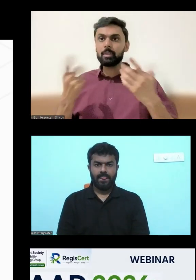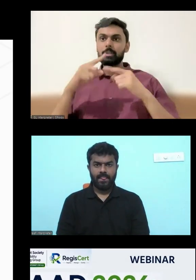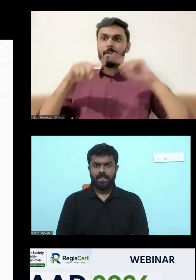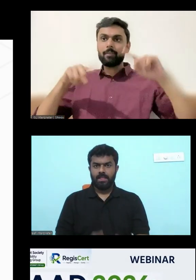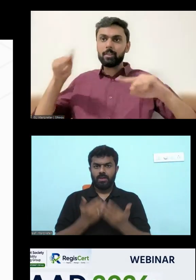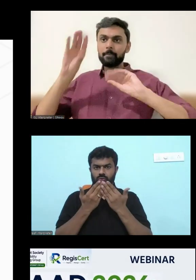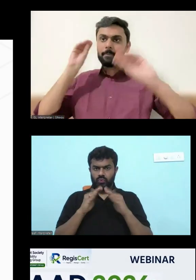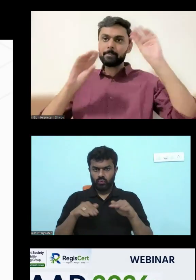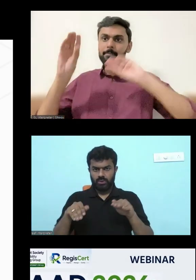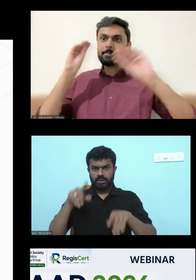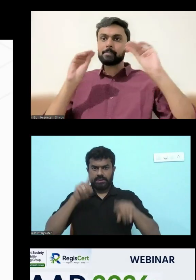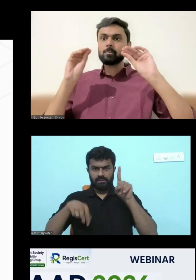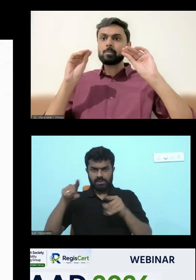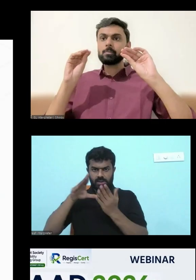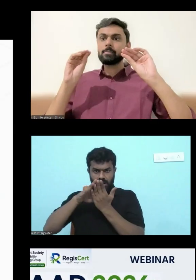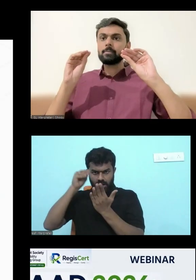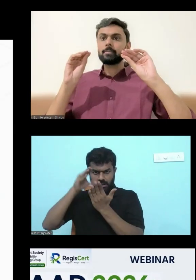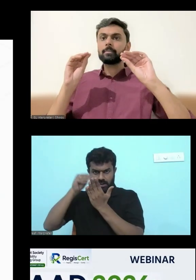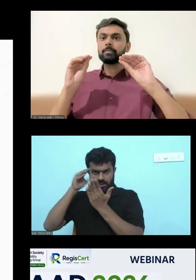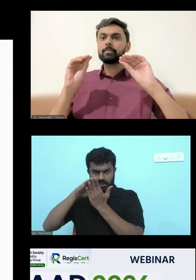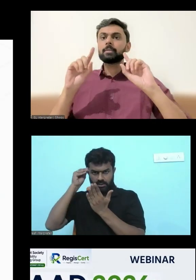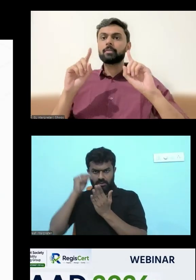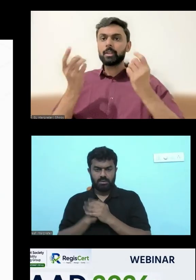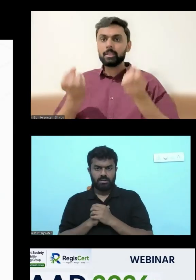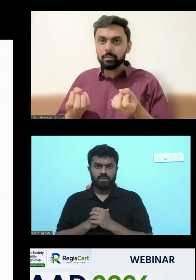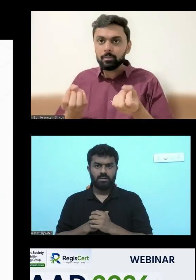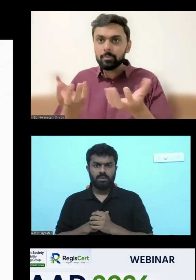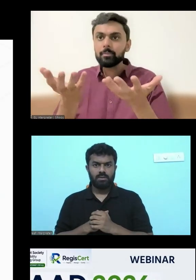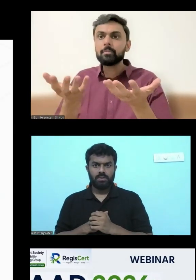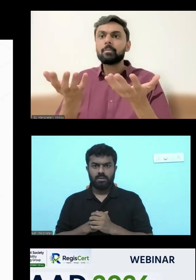the same starting line. And there is social integration.